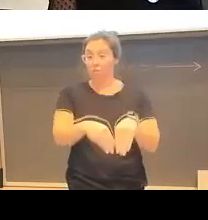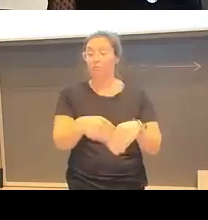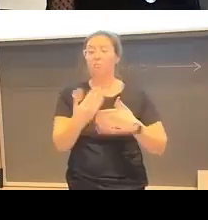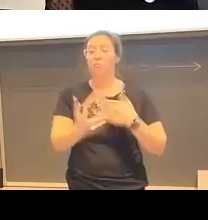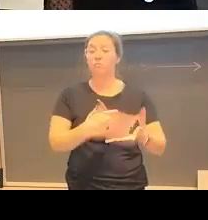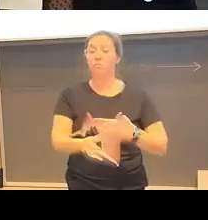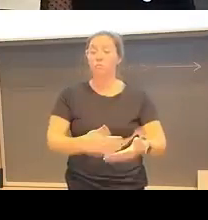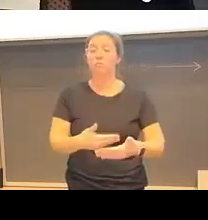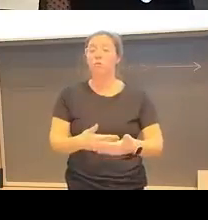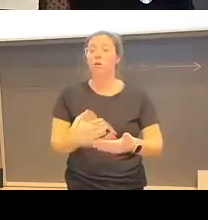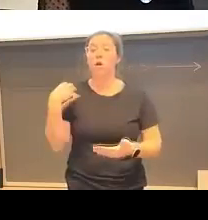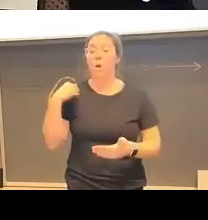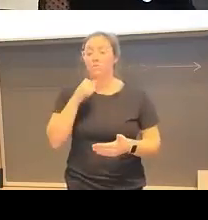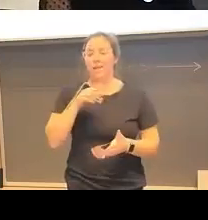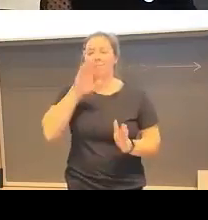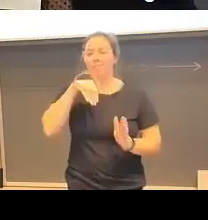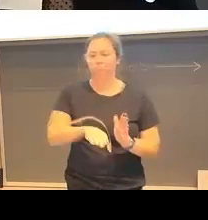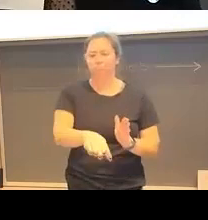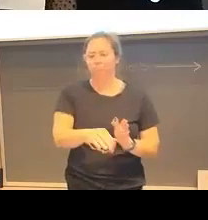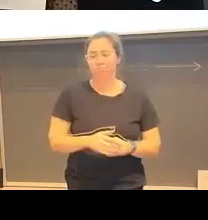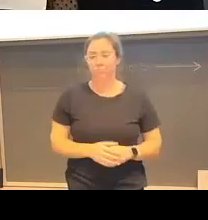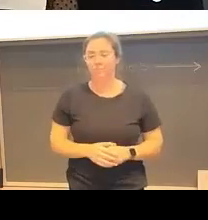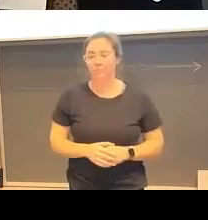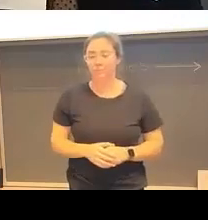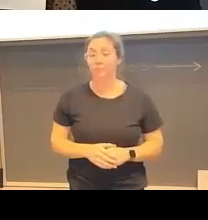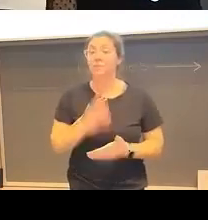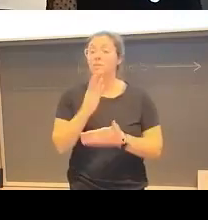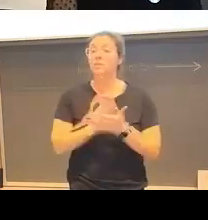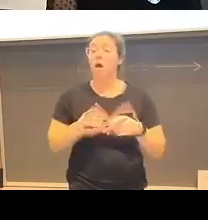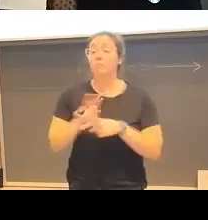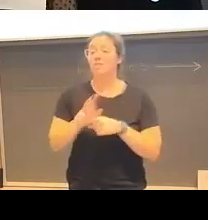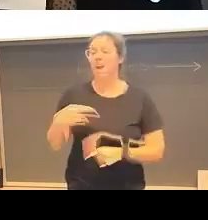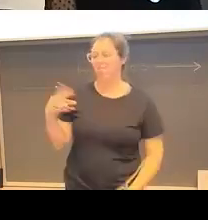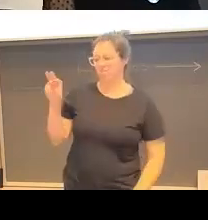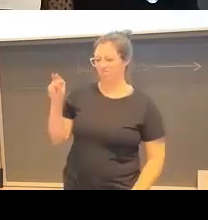not without bumps in the road I had residents tell me they didn't need coaching and because we were